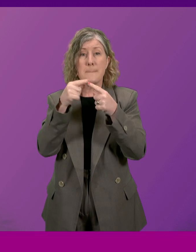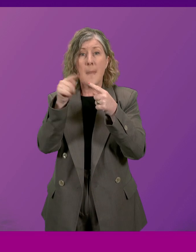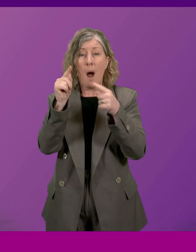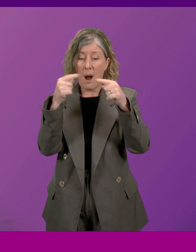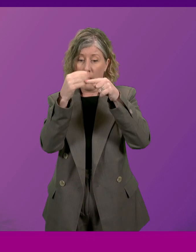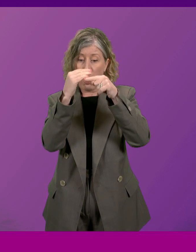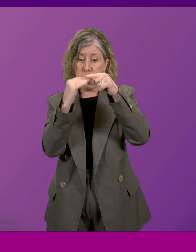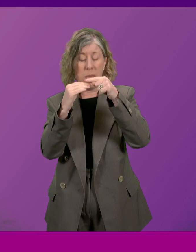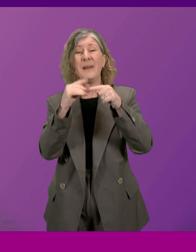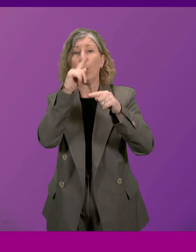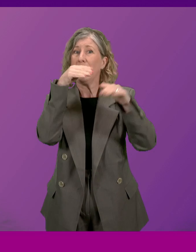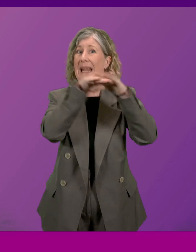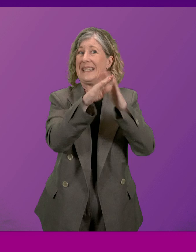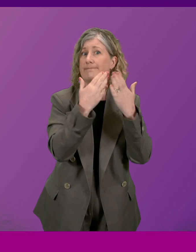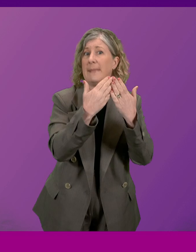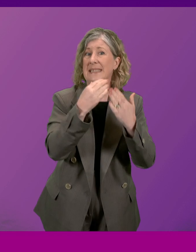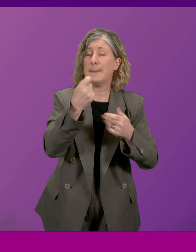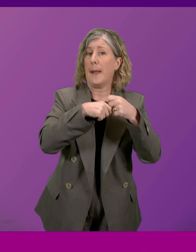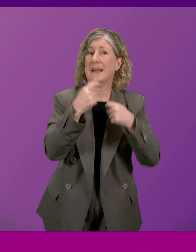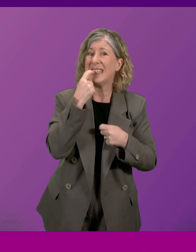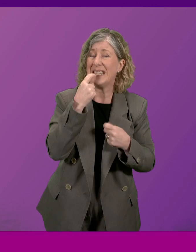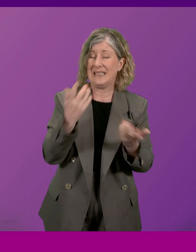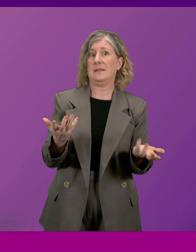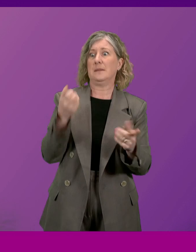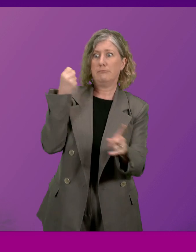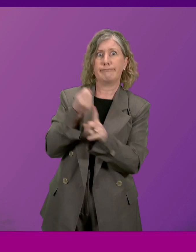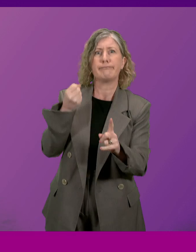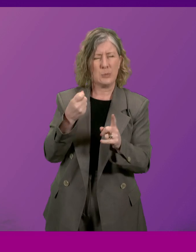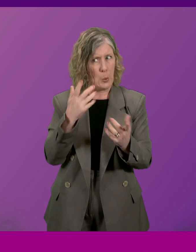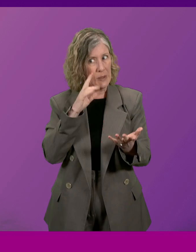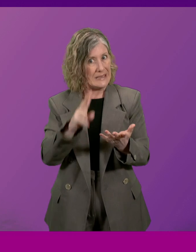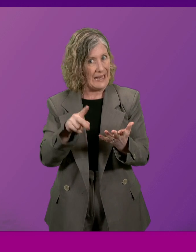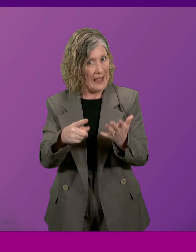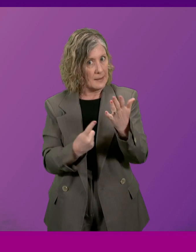The housing emergency has an immediate impact, but can you not see that it is also impacting the